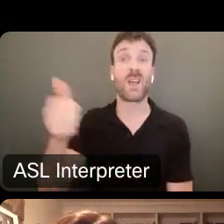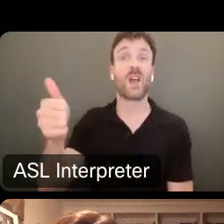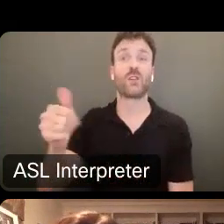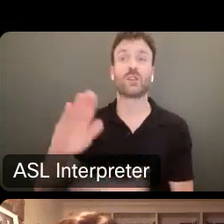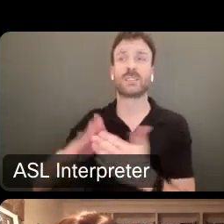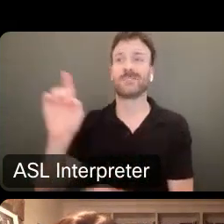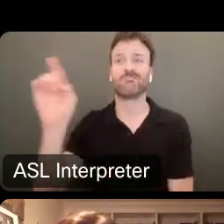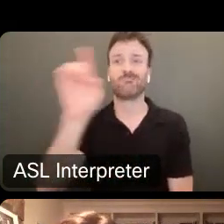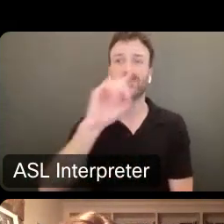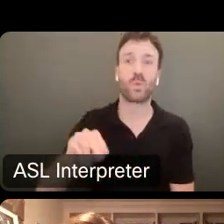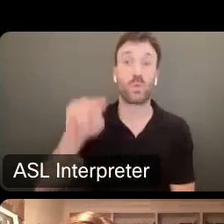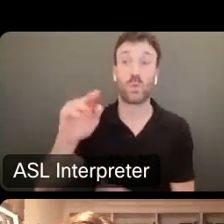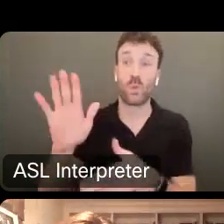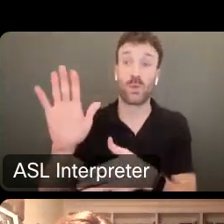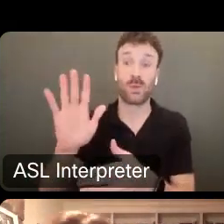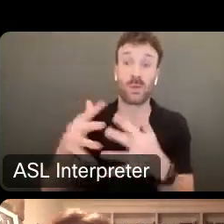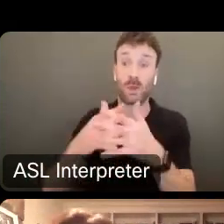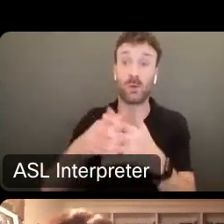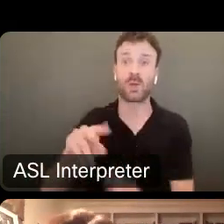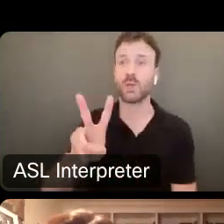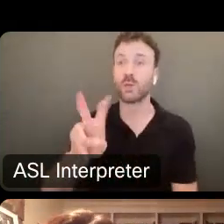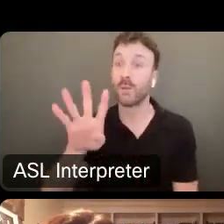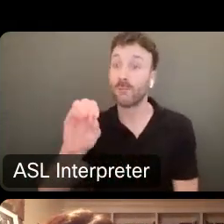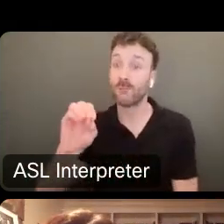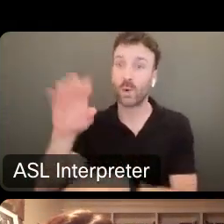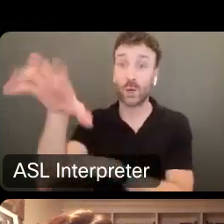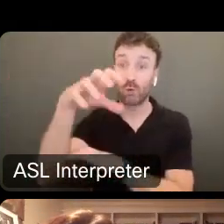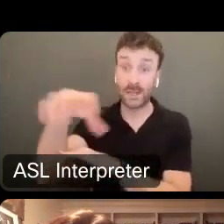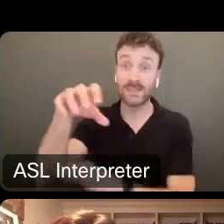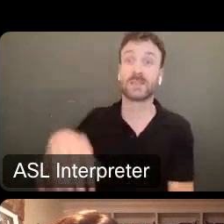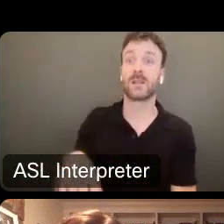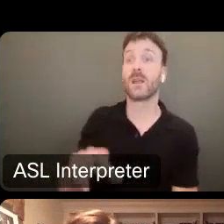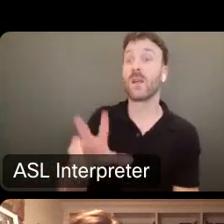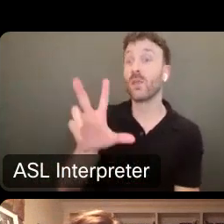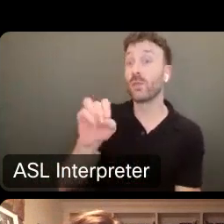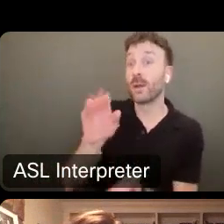We have 240 cranes in the sky. We have $30 billion in transit construction underway.